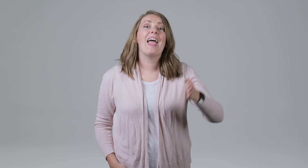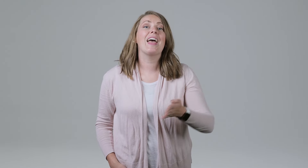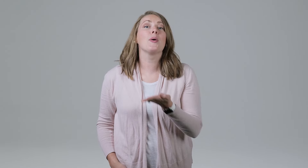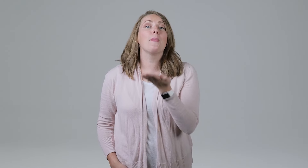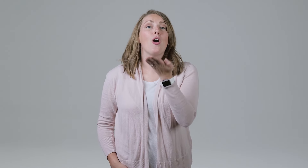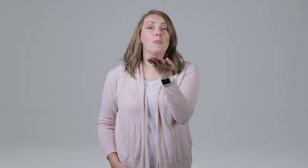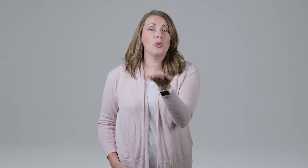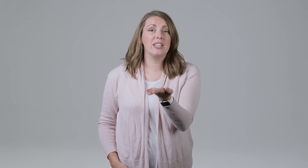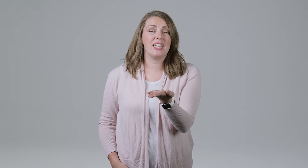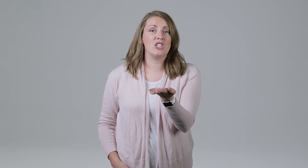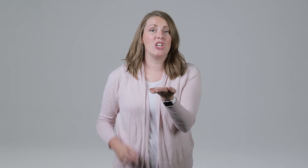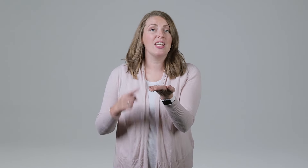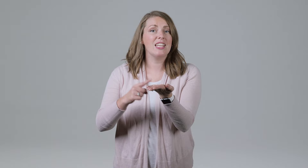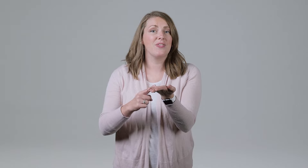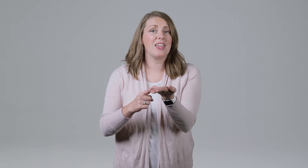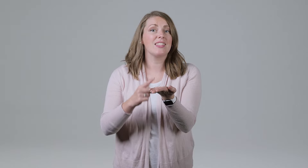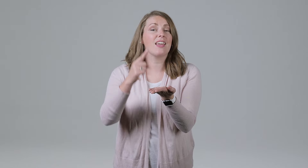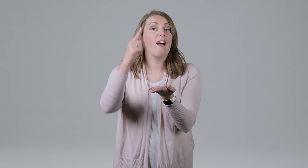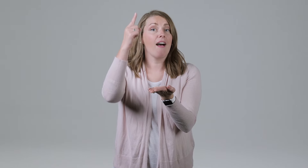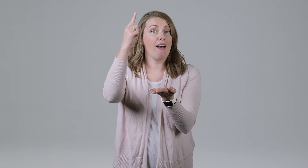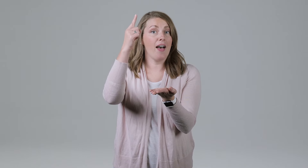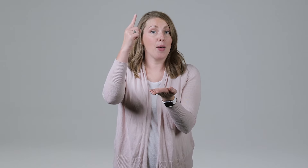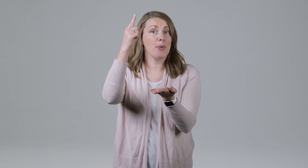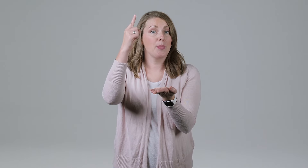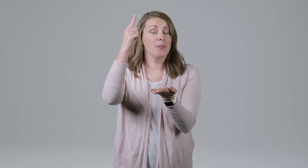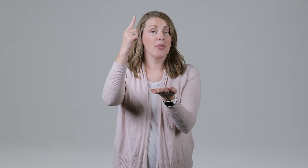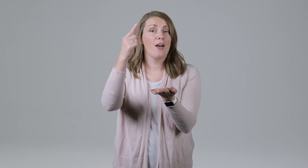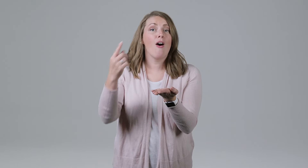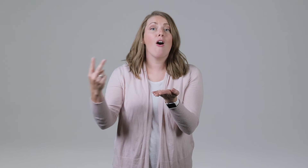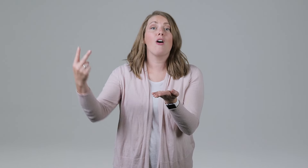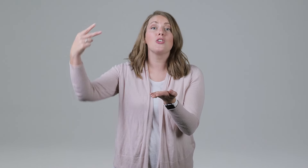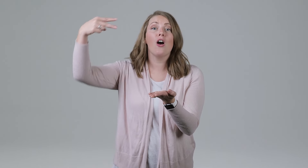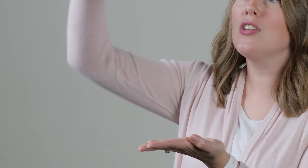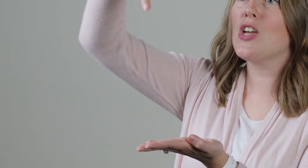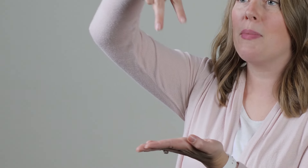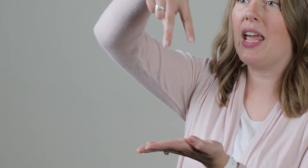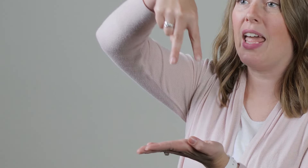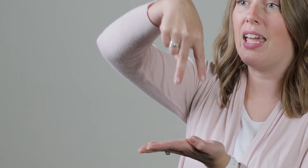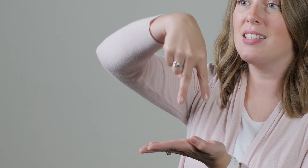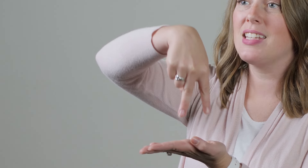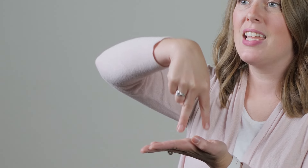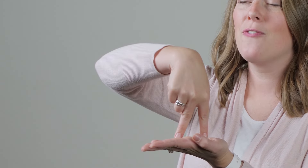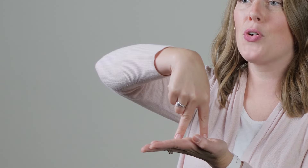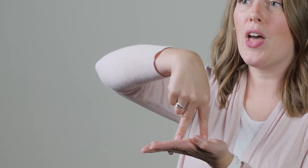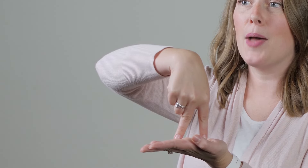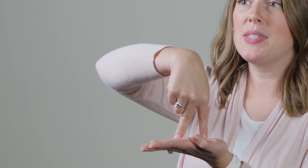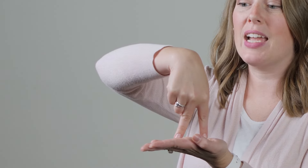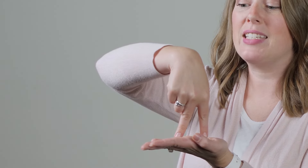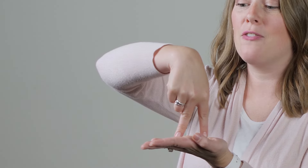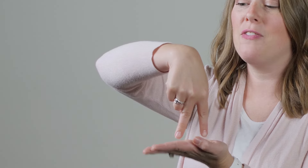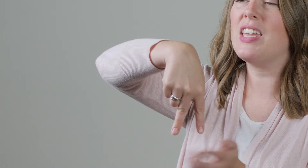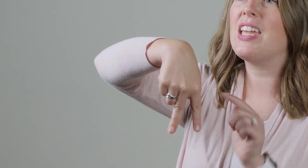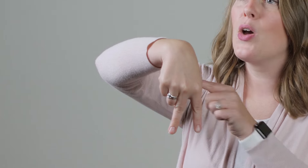and the palm orientation is facing up. Our non-dominant hand for the upside down 'V'